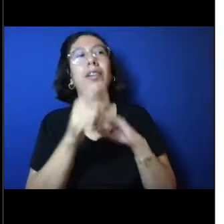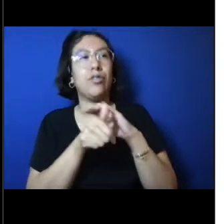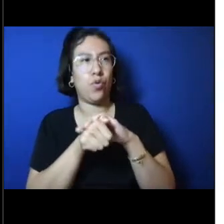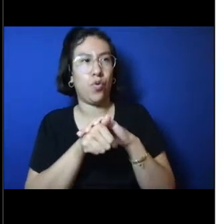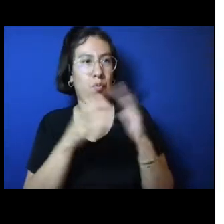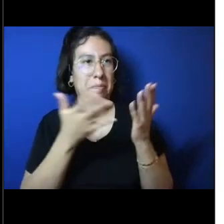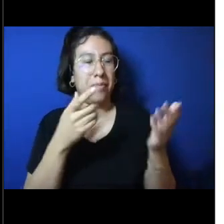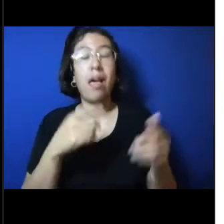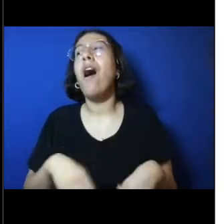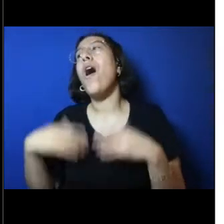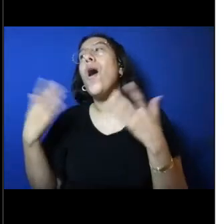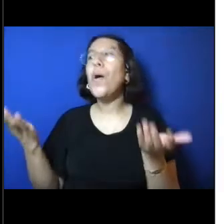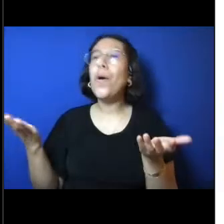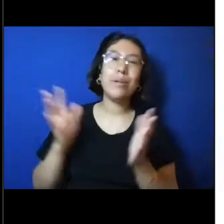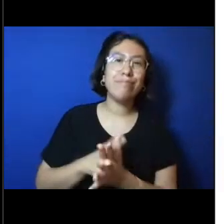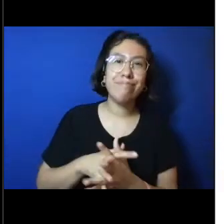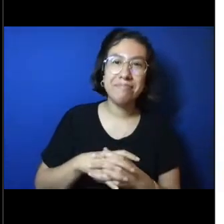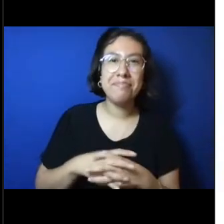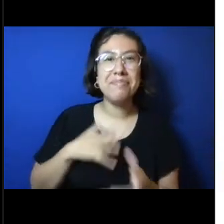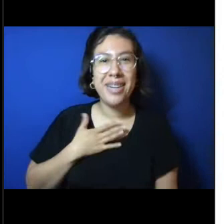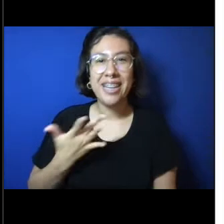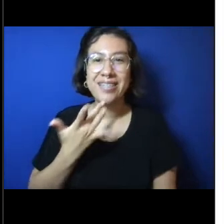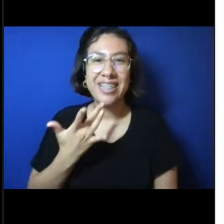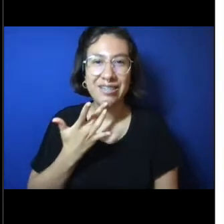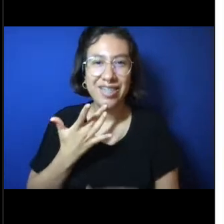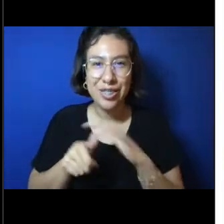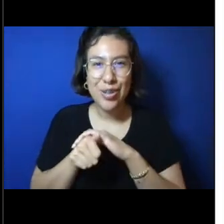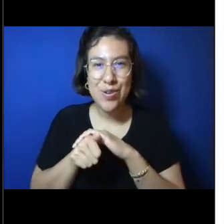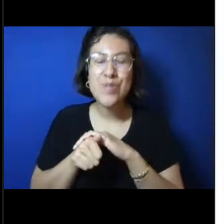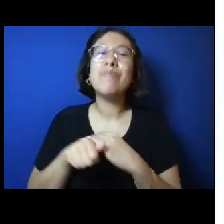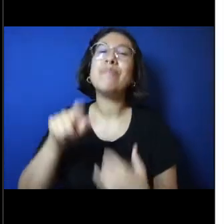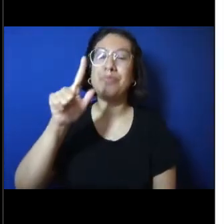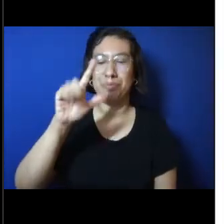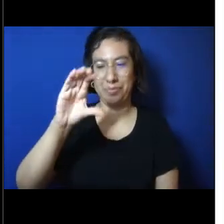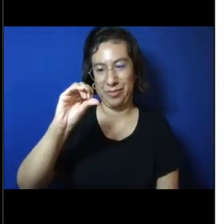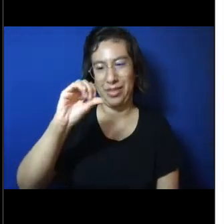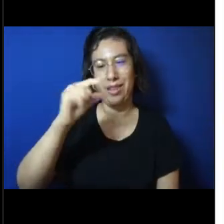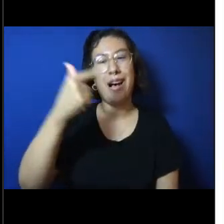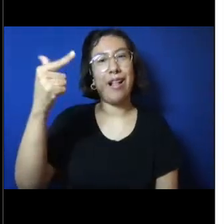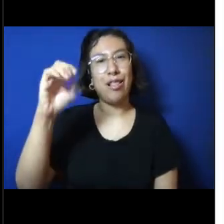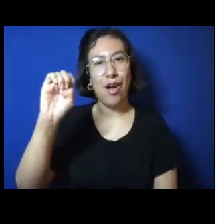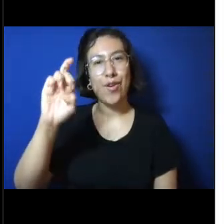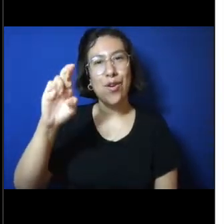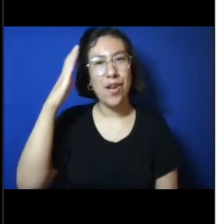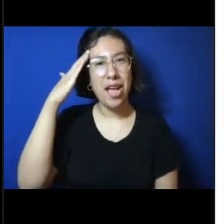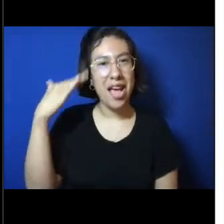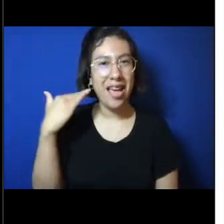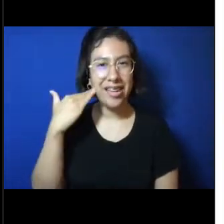Oh, well, my favorite sea turtle is actually the loggerhead turtle. That's the one I spent the most time with.